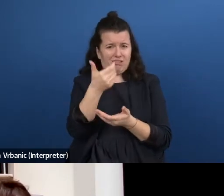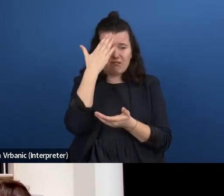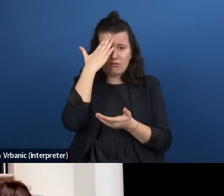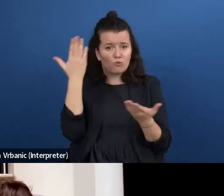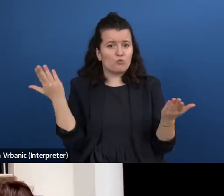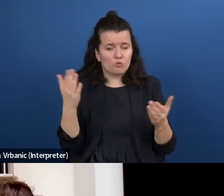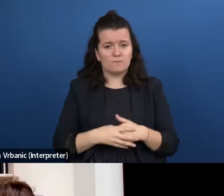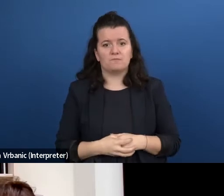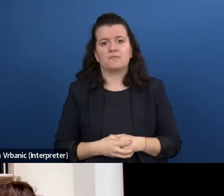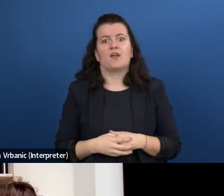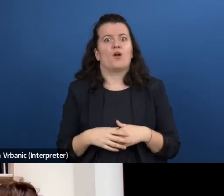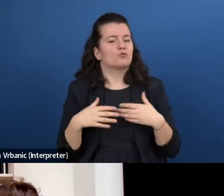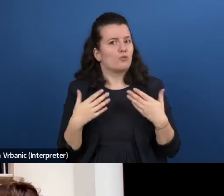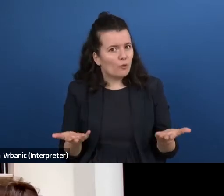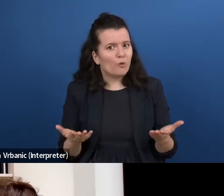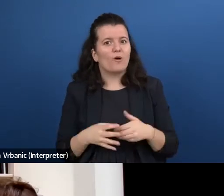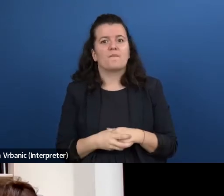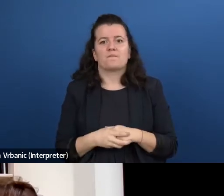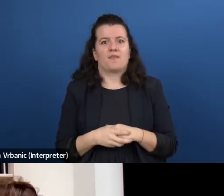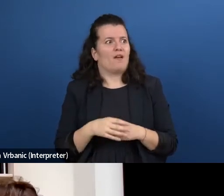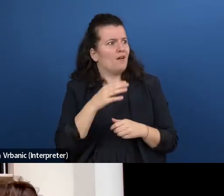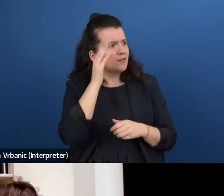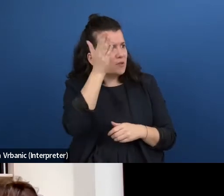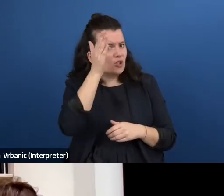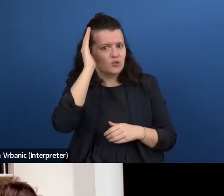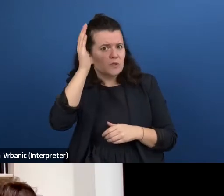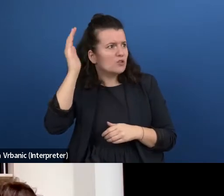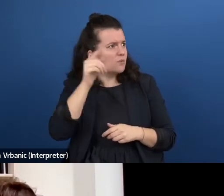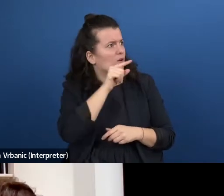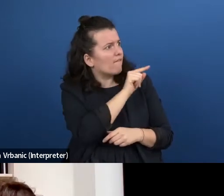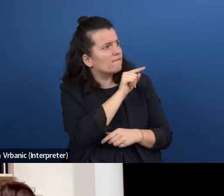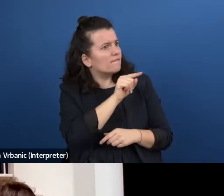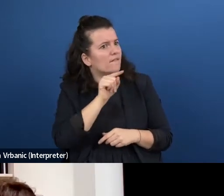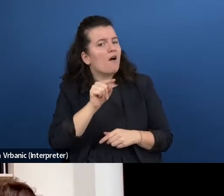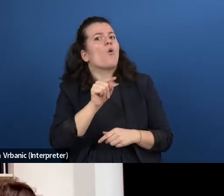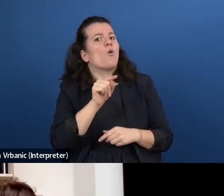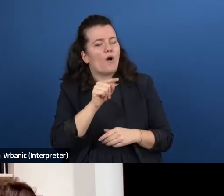I'm sharing my screen because I have a PowerPoint presentation